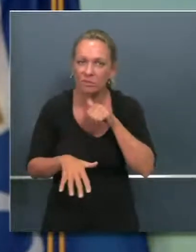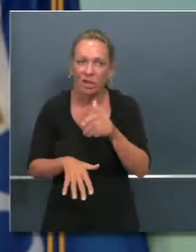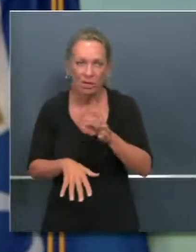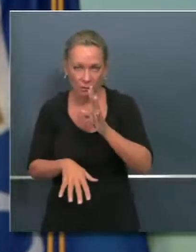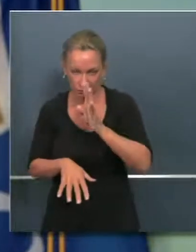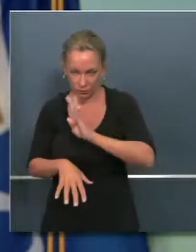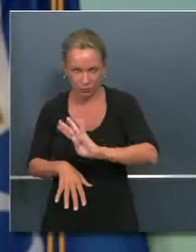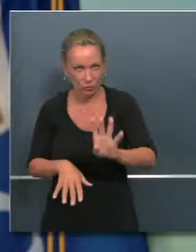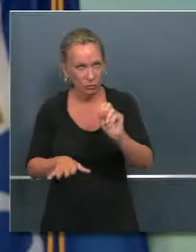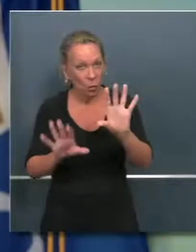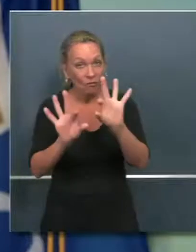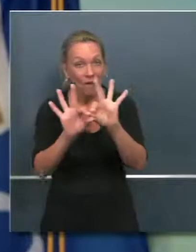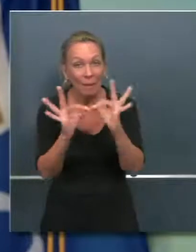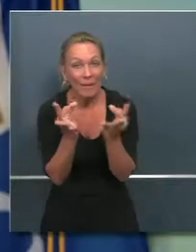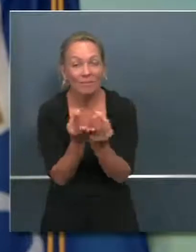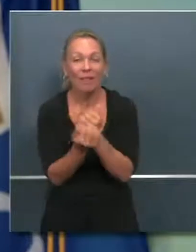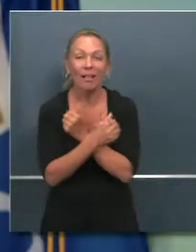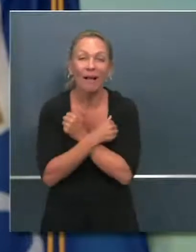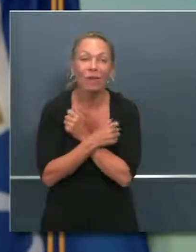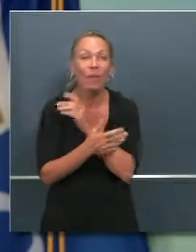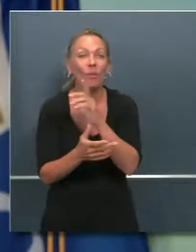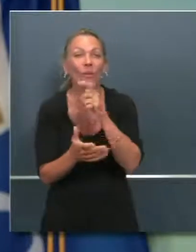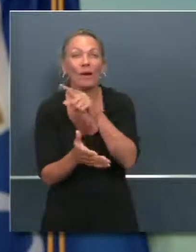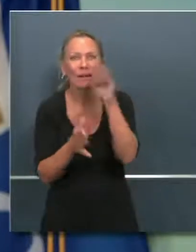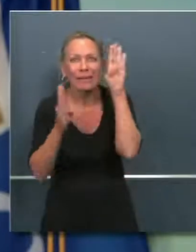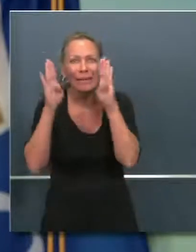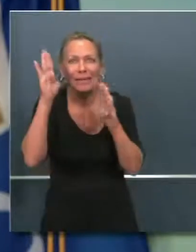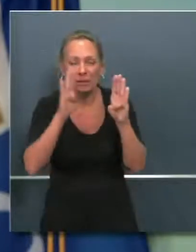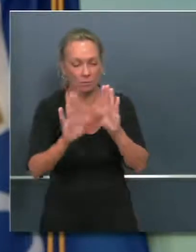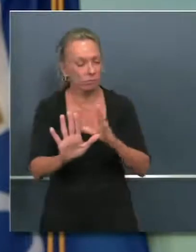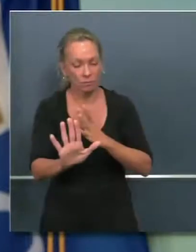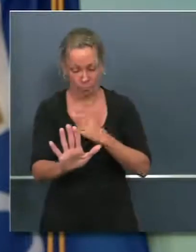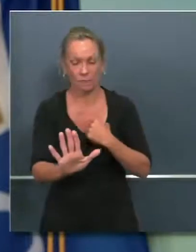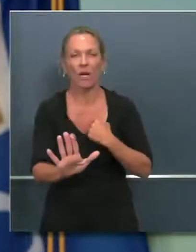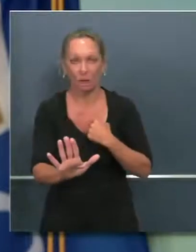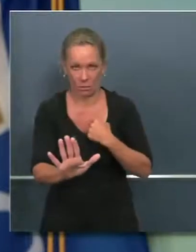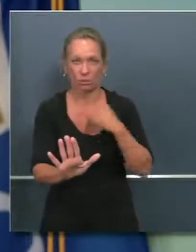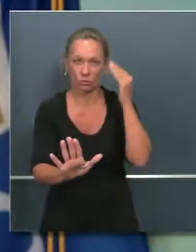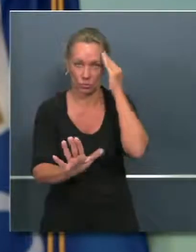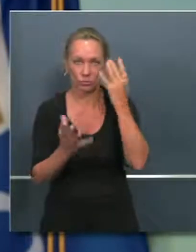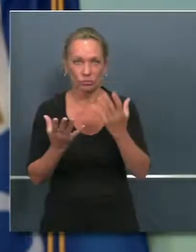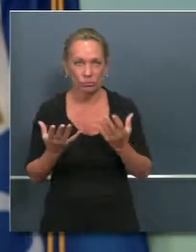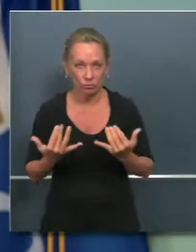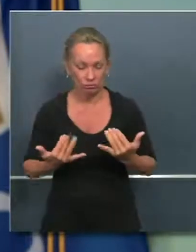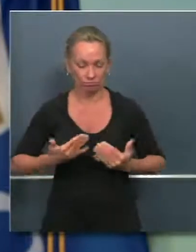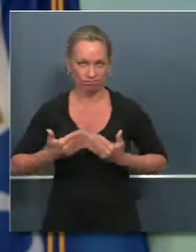San Quentin broader overview about the dimmer switch broader overview on some of the progress